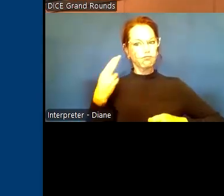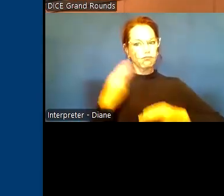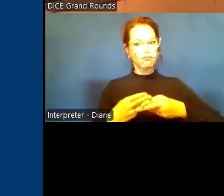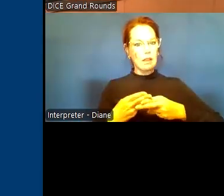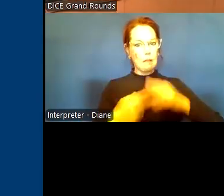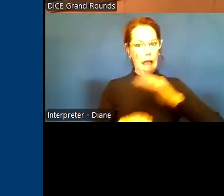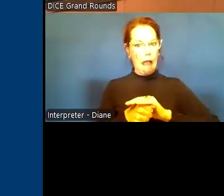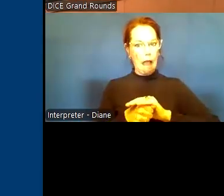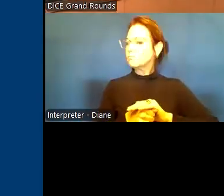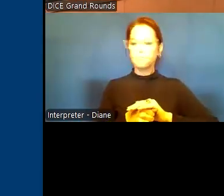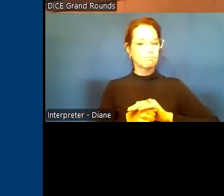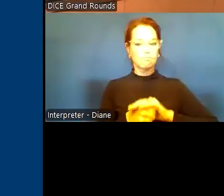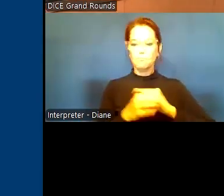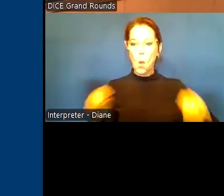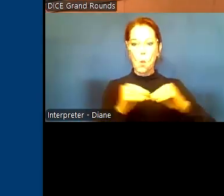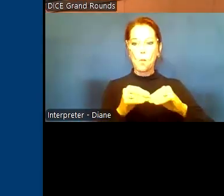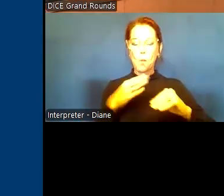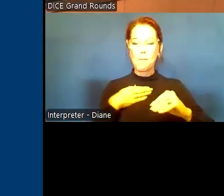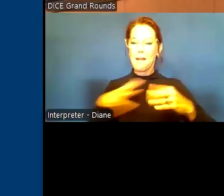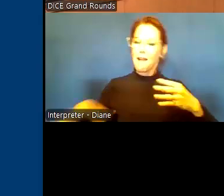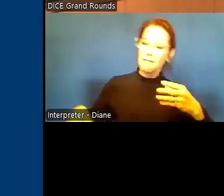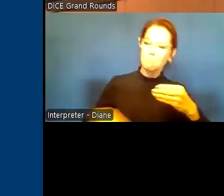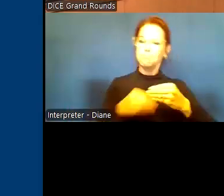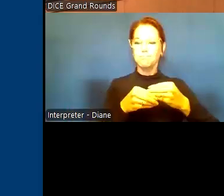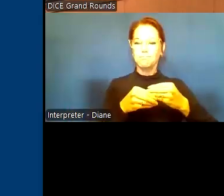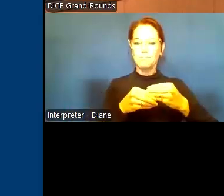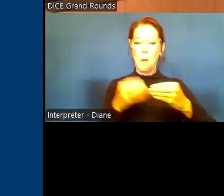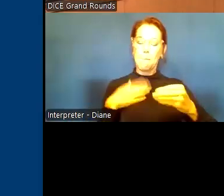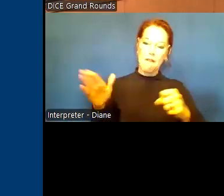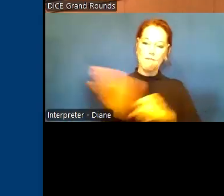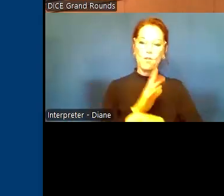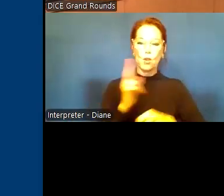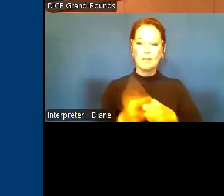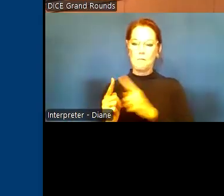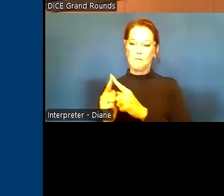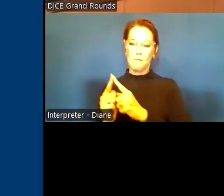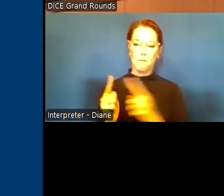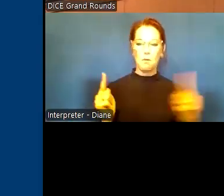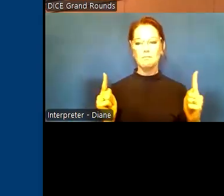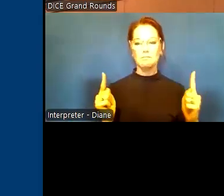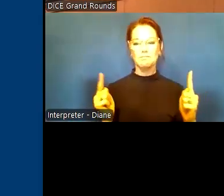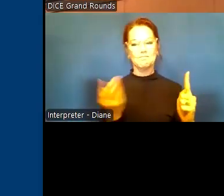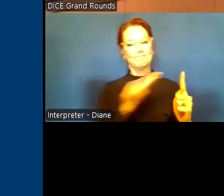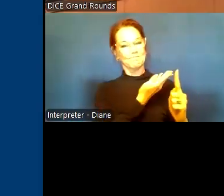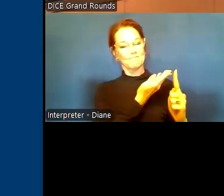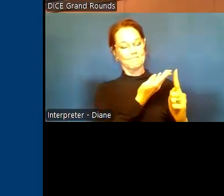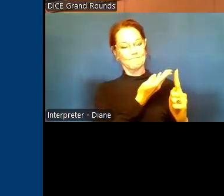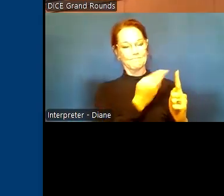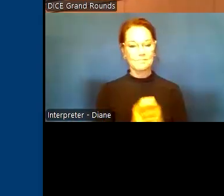my full name you know presented in in this um presentation today now I'll spare you all when